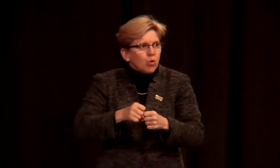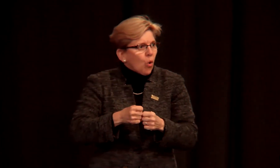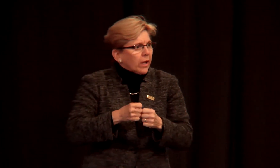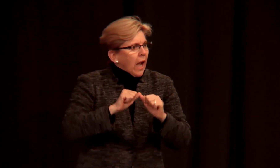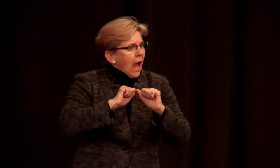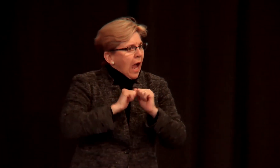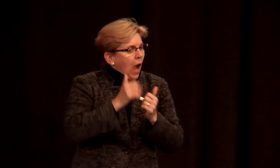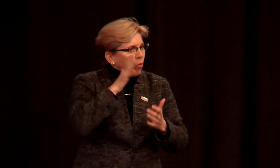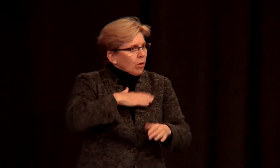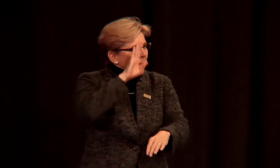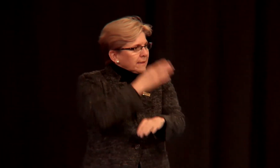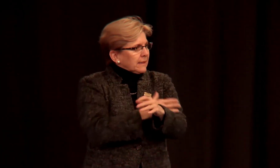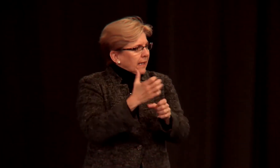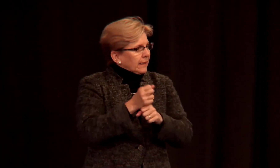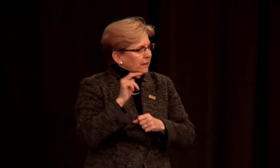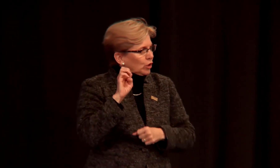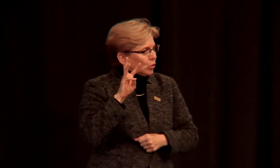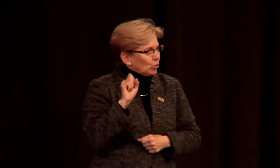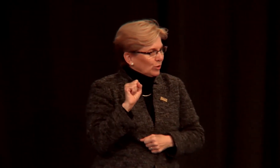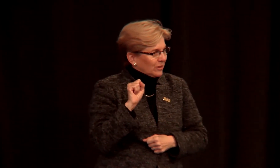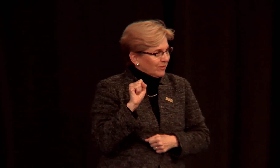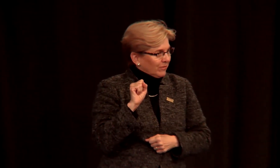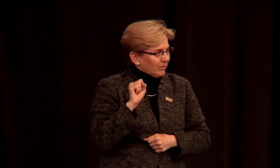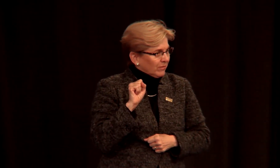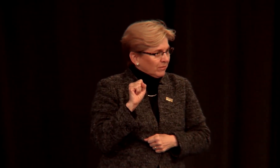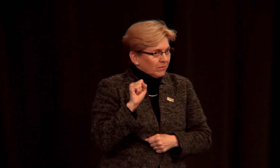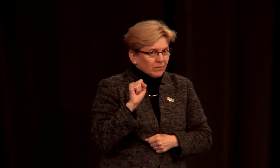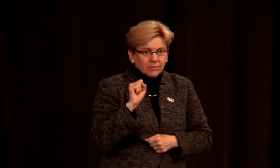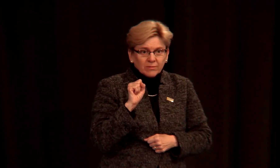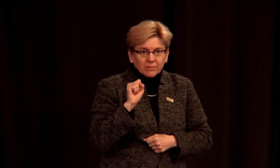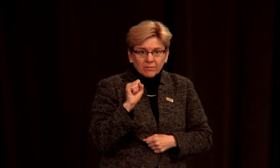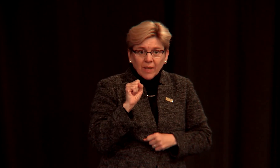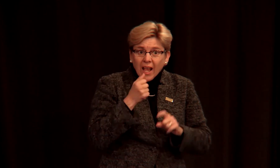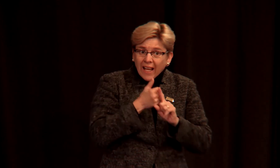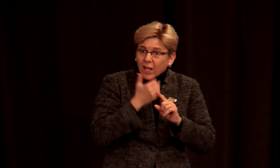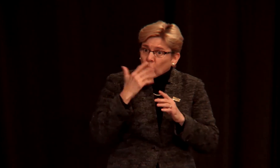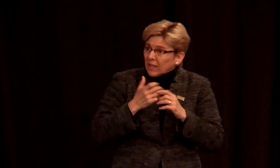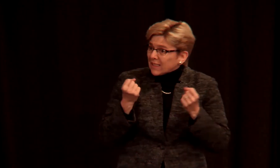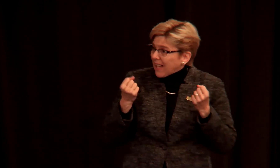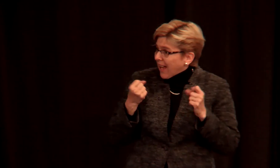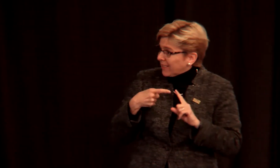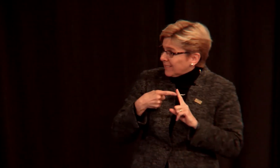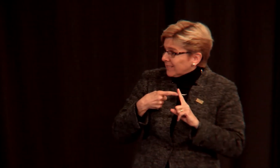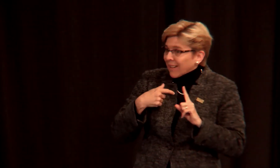And he was heartbroken and really honestly wondering how will my son get the news.